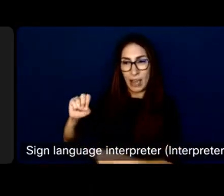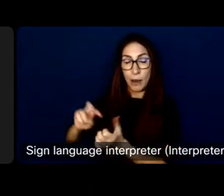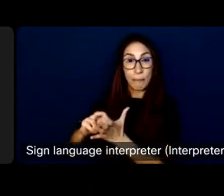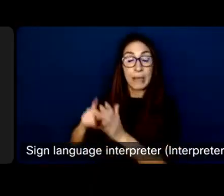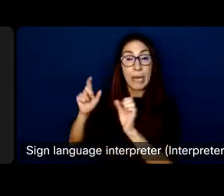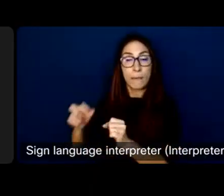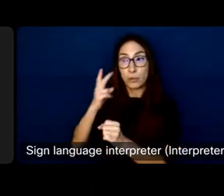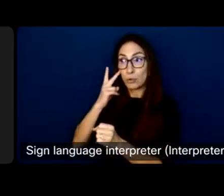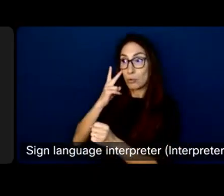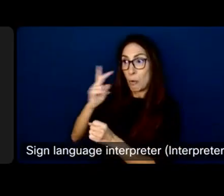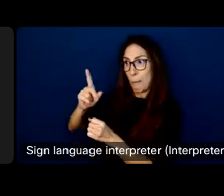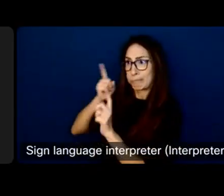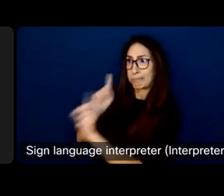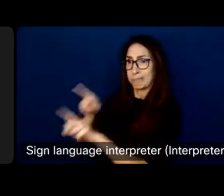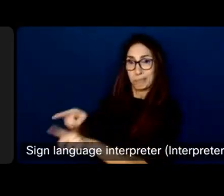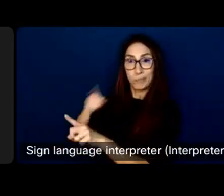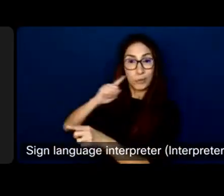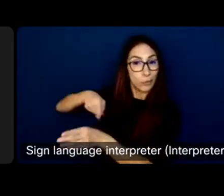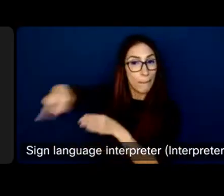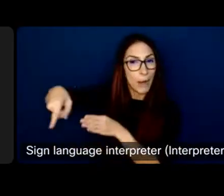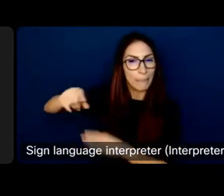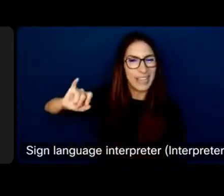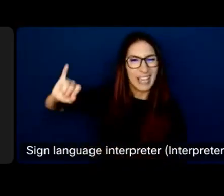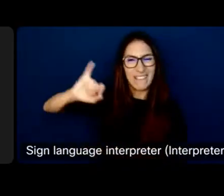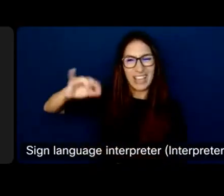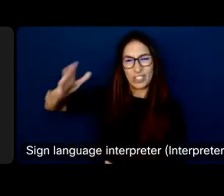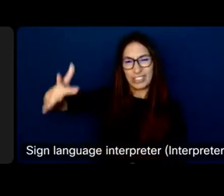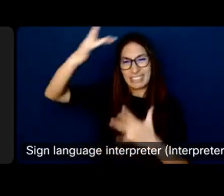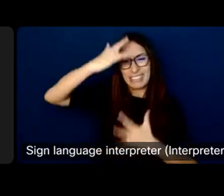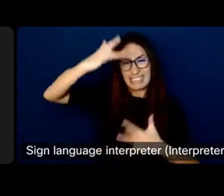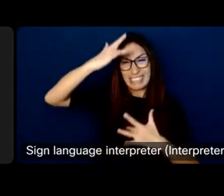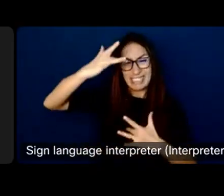about HIV. we are losing a lot of our clinicians either due to